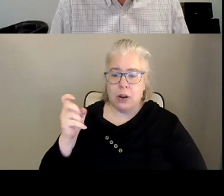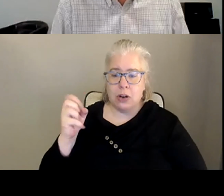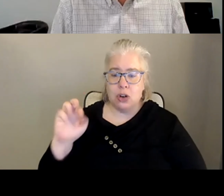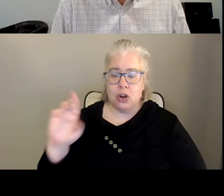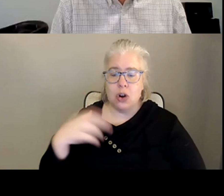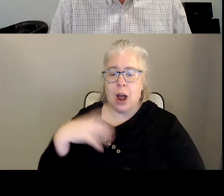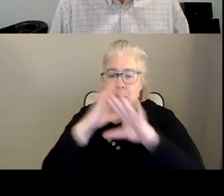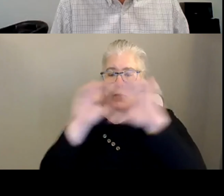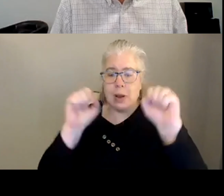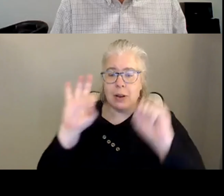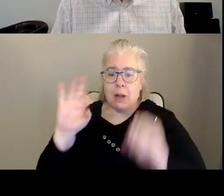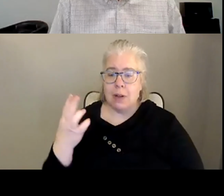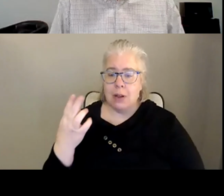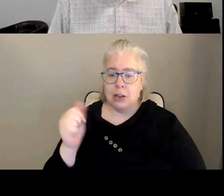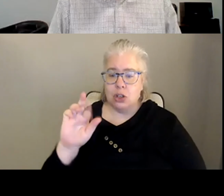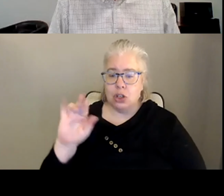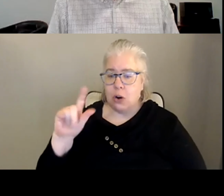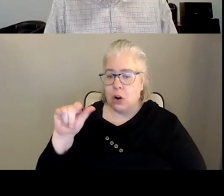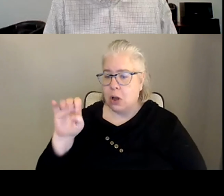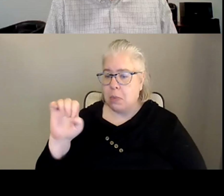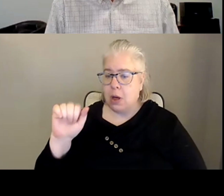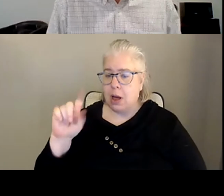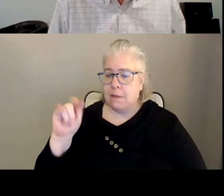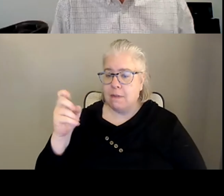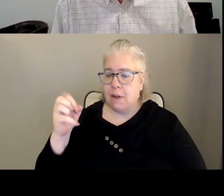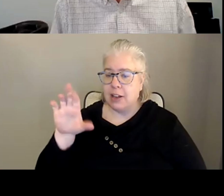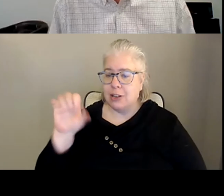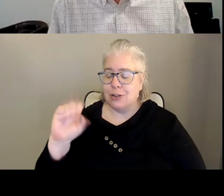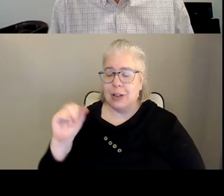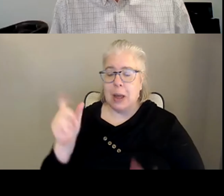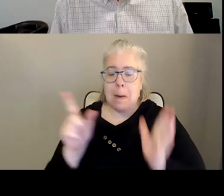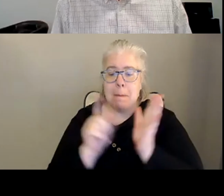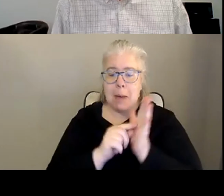and publisher of the Not-For-Profit news in Indianapolis.